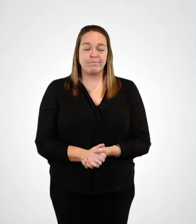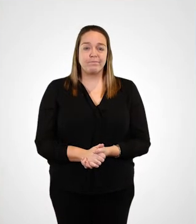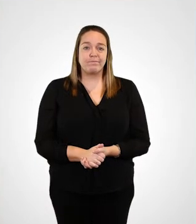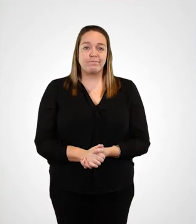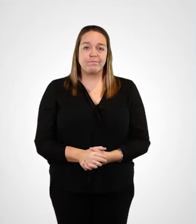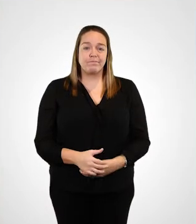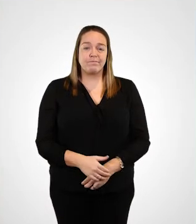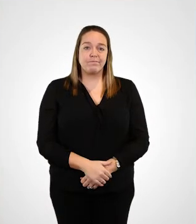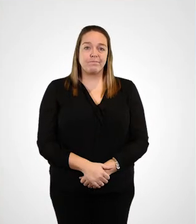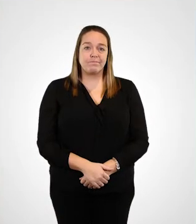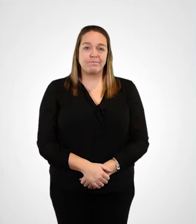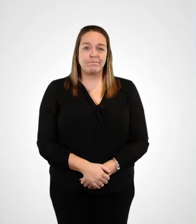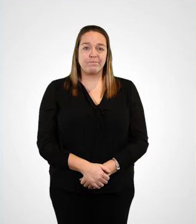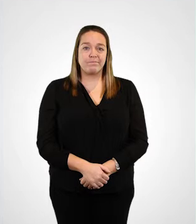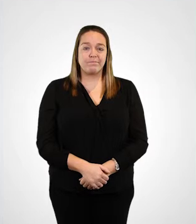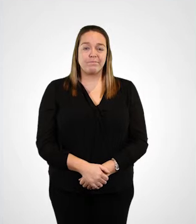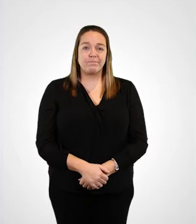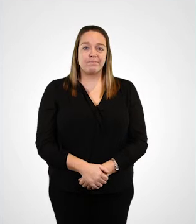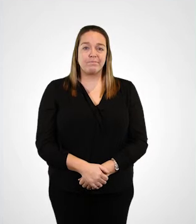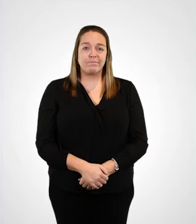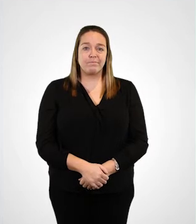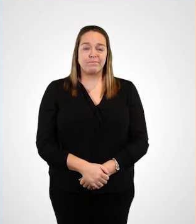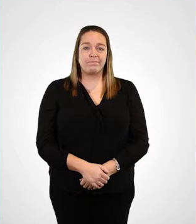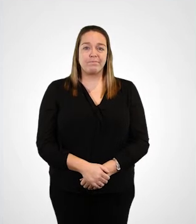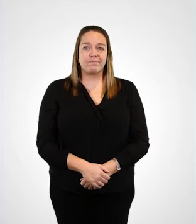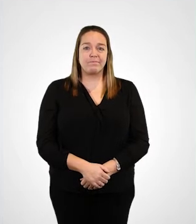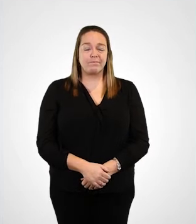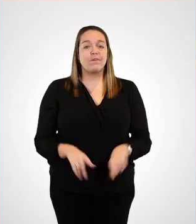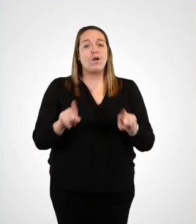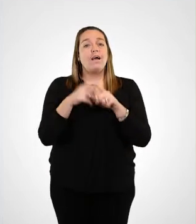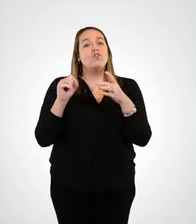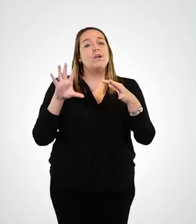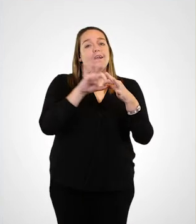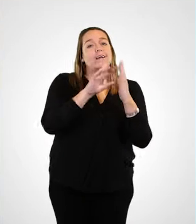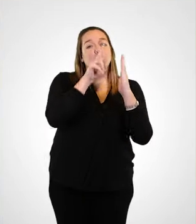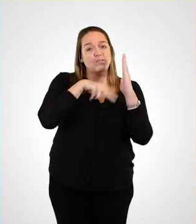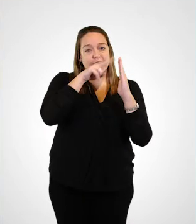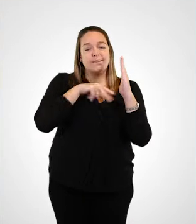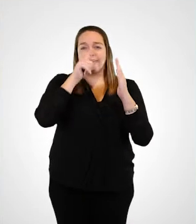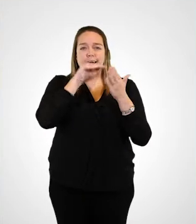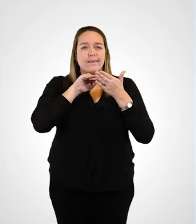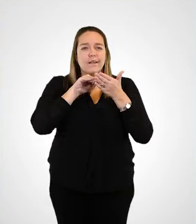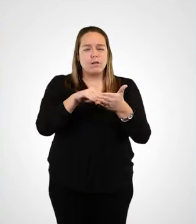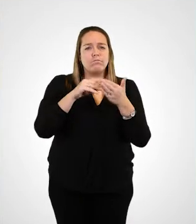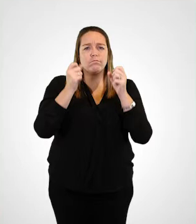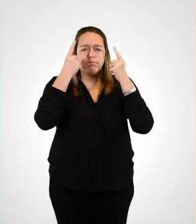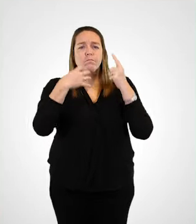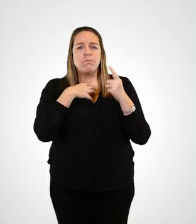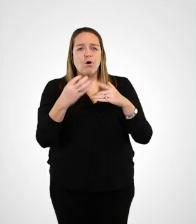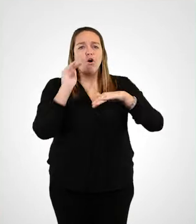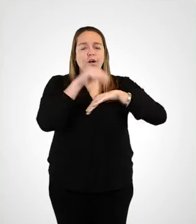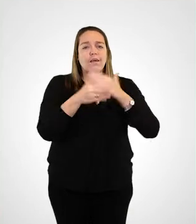and some related readings that can help you see more